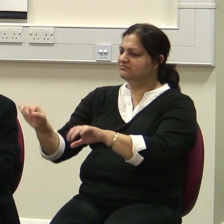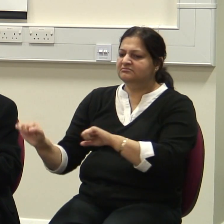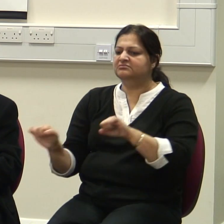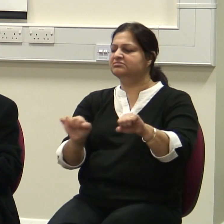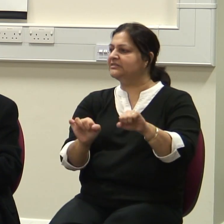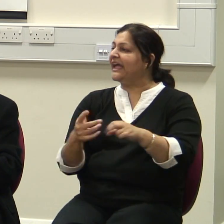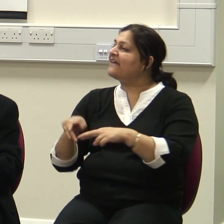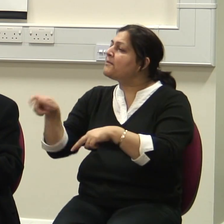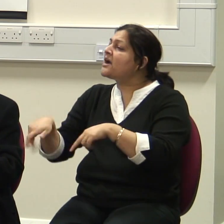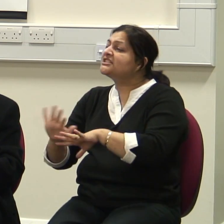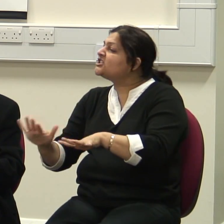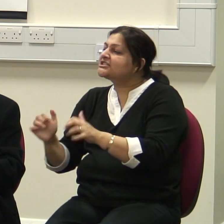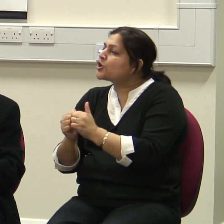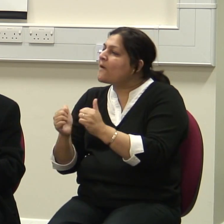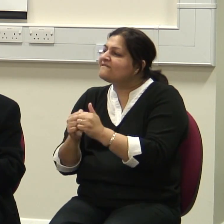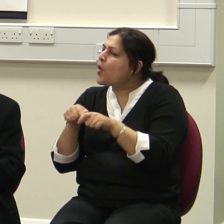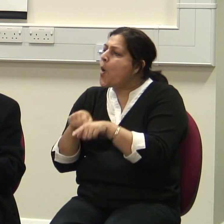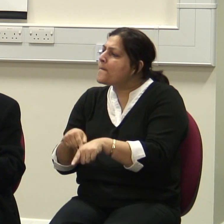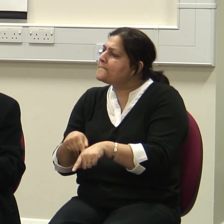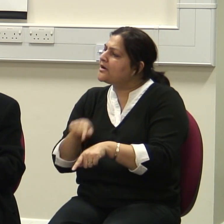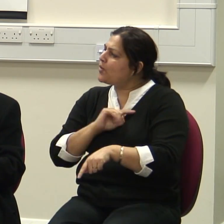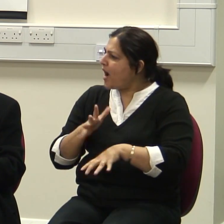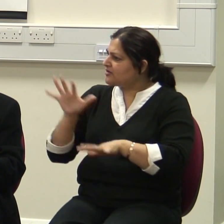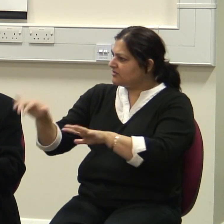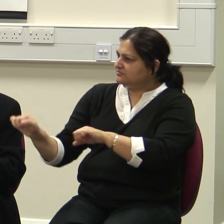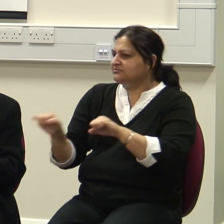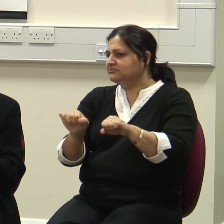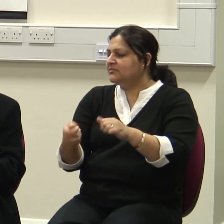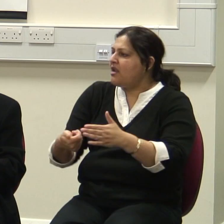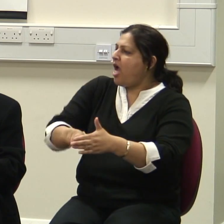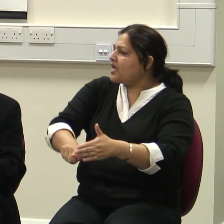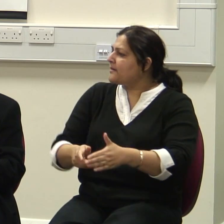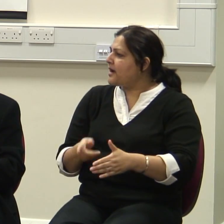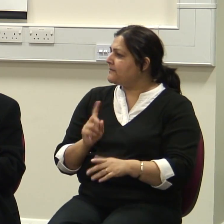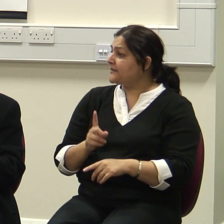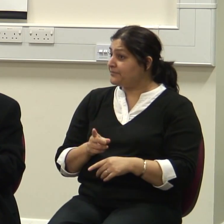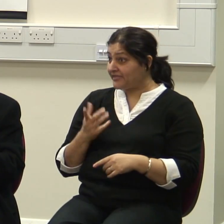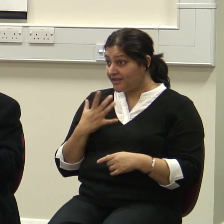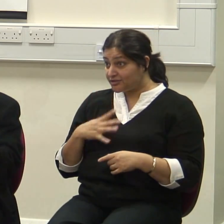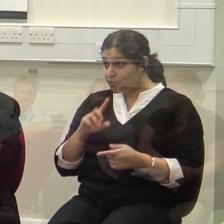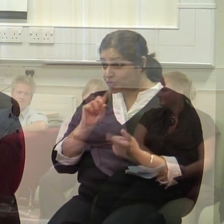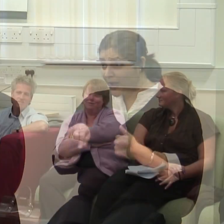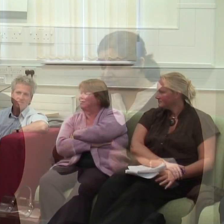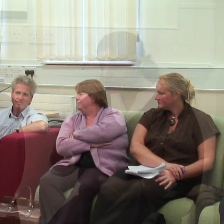you want to answer your own question?